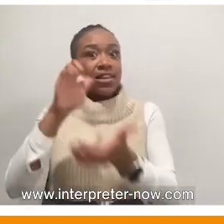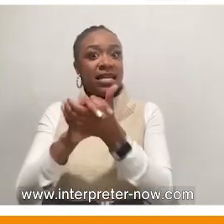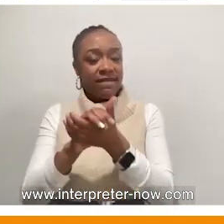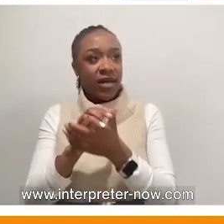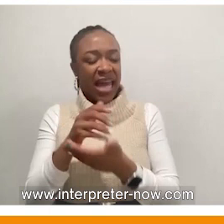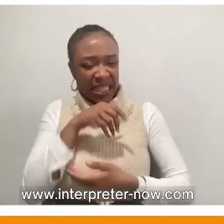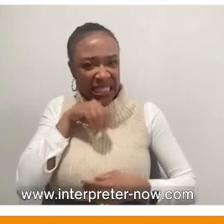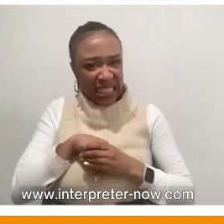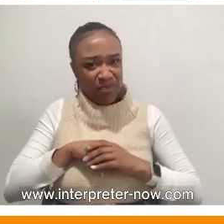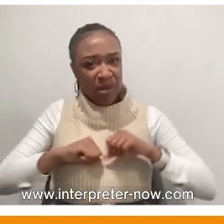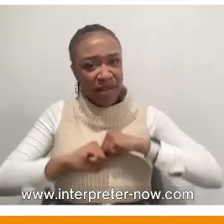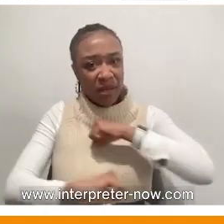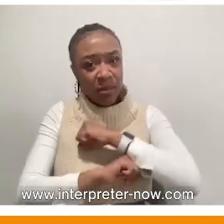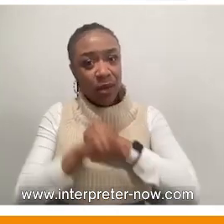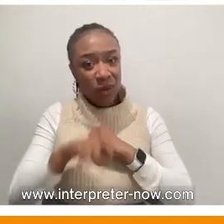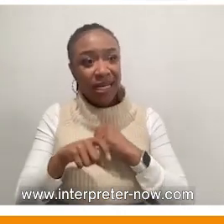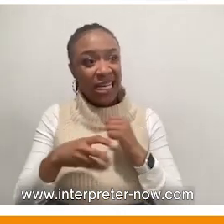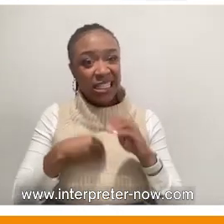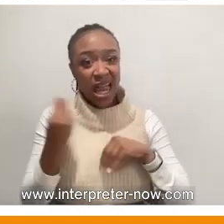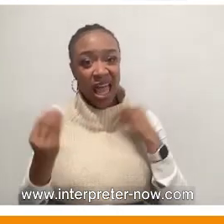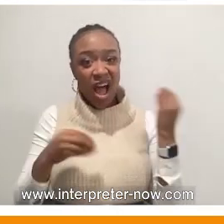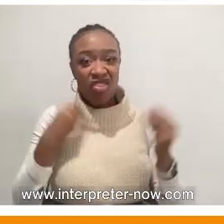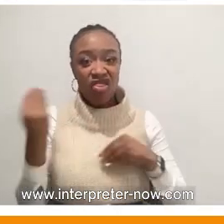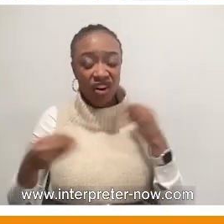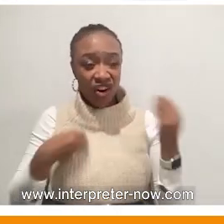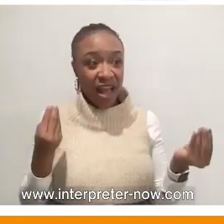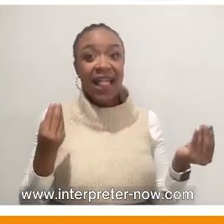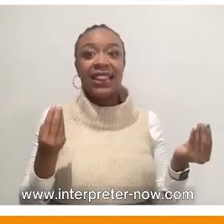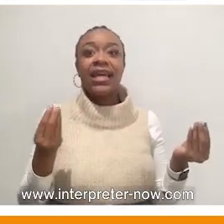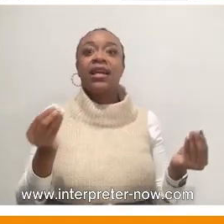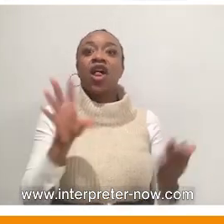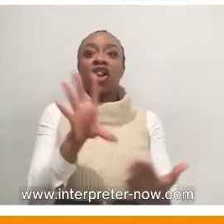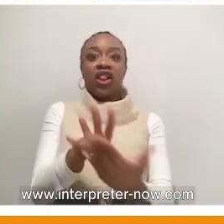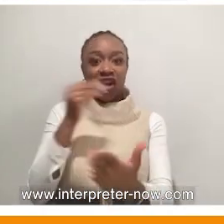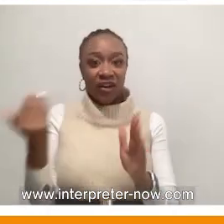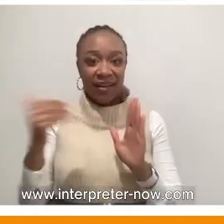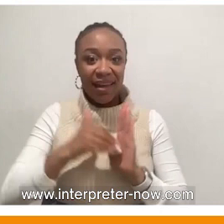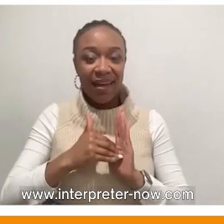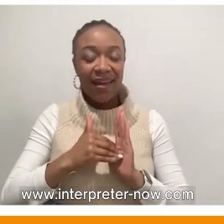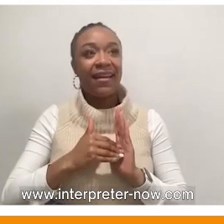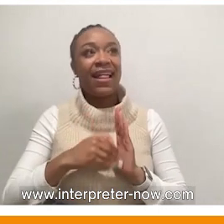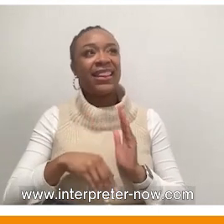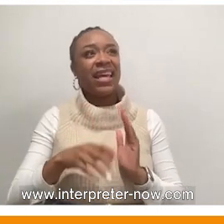That's a piece of believing it fundamentally, and needing to unlearn and relearn, and then